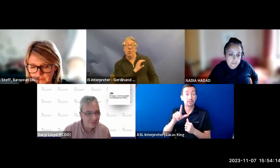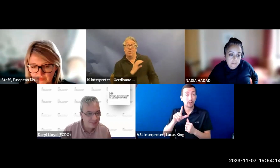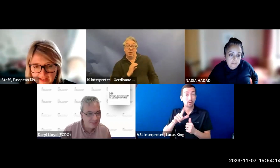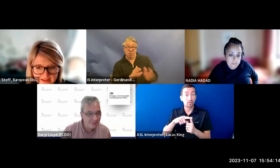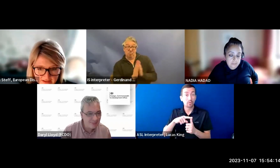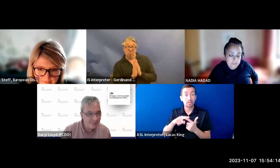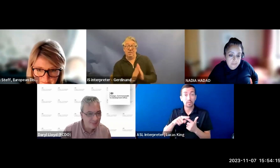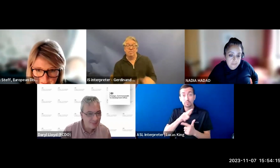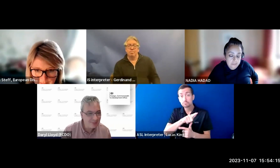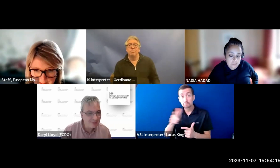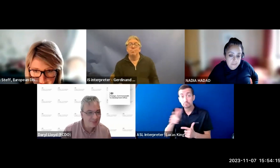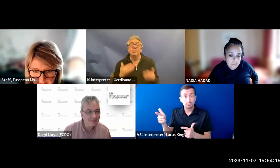Thanks.